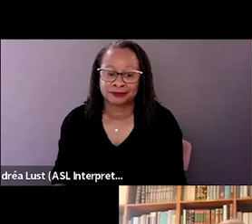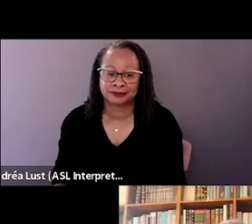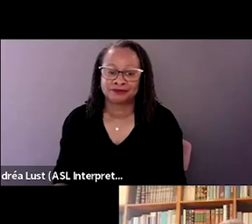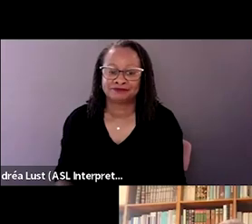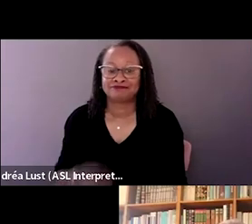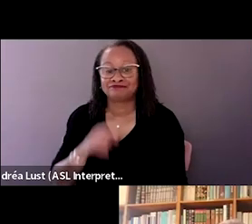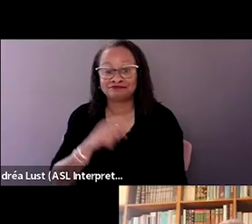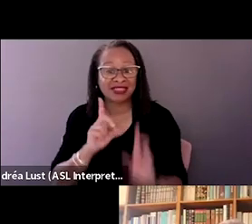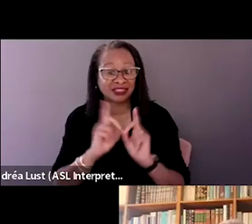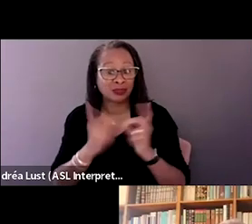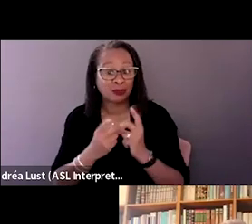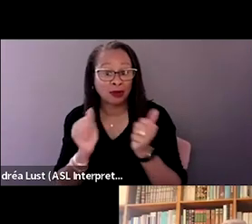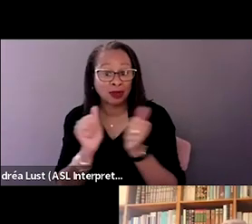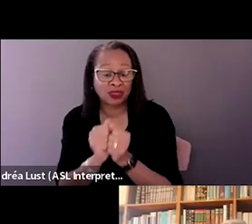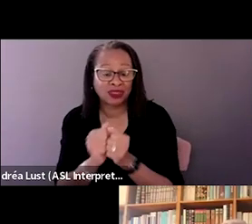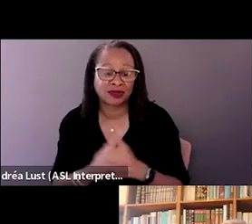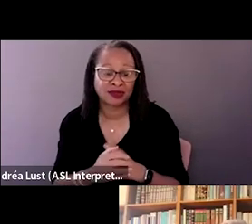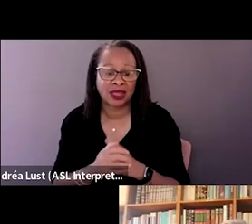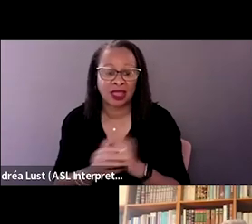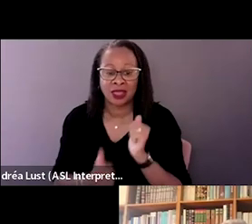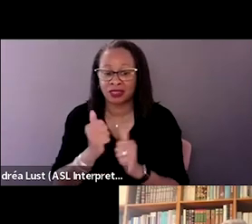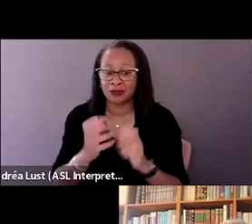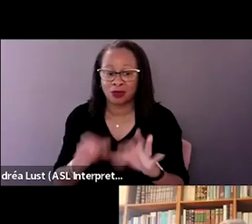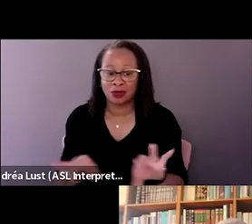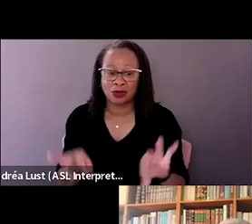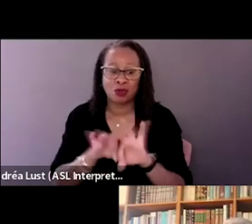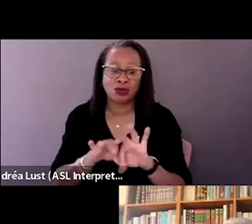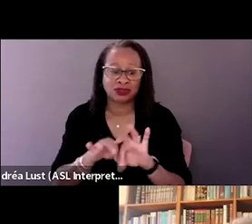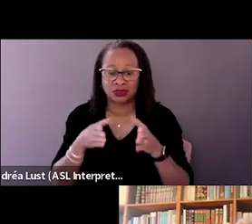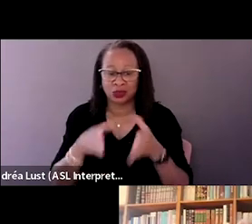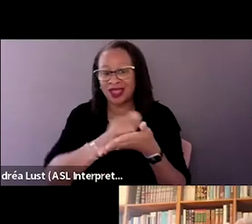with the most important way of writing documentaries.